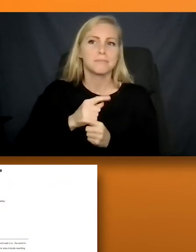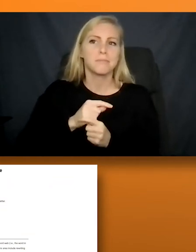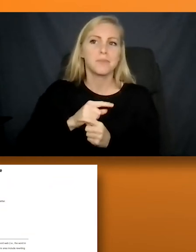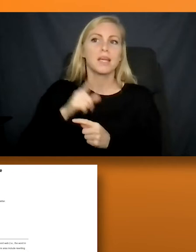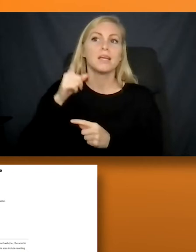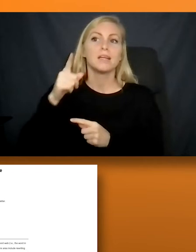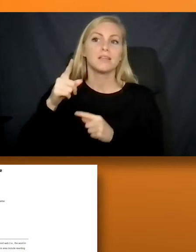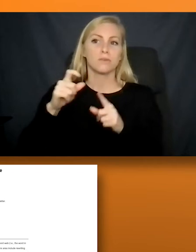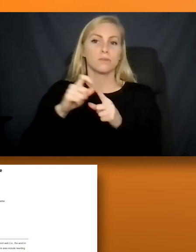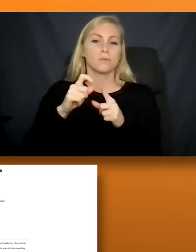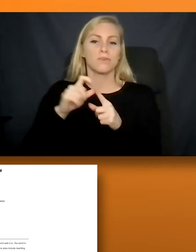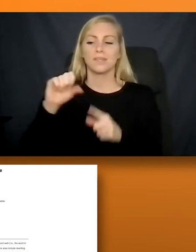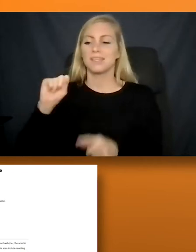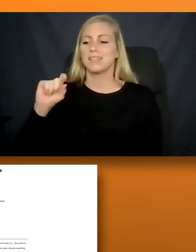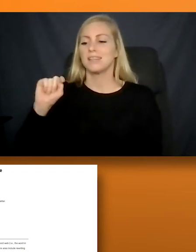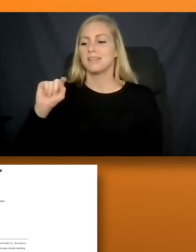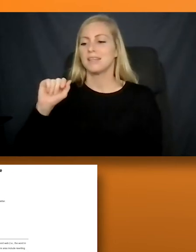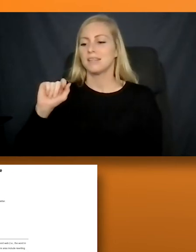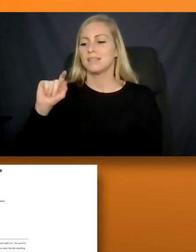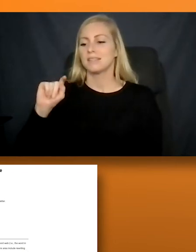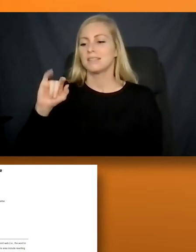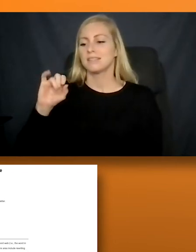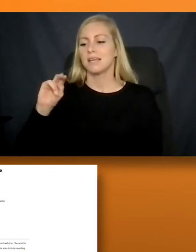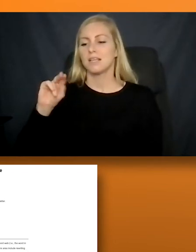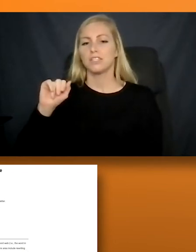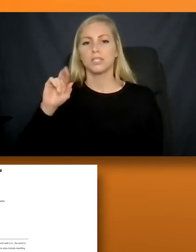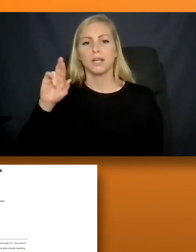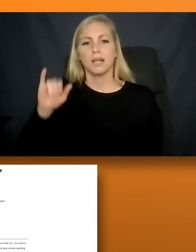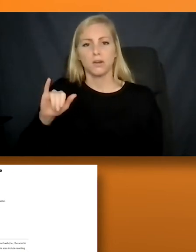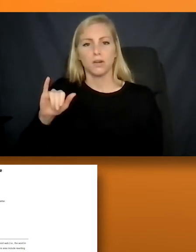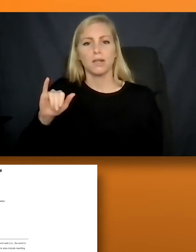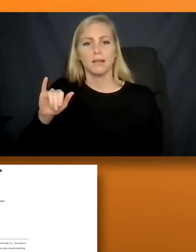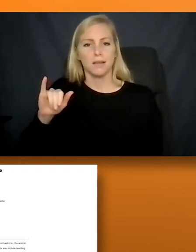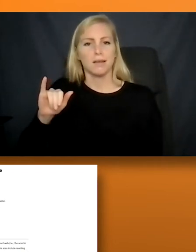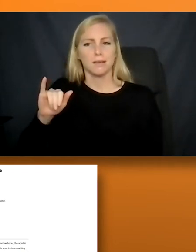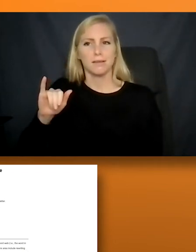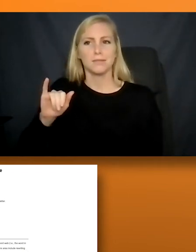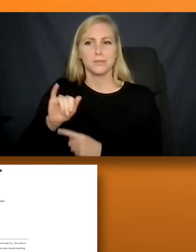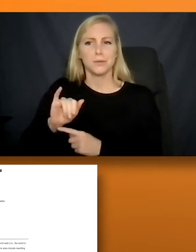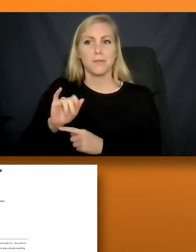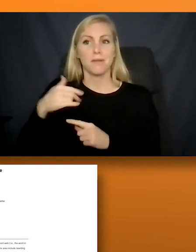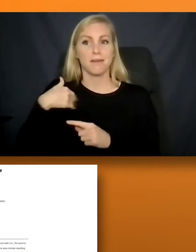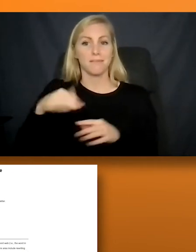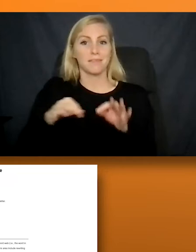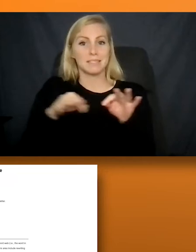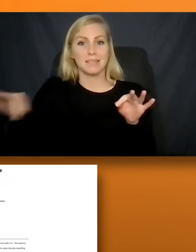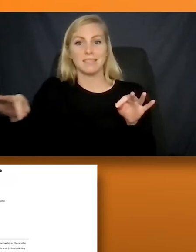So this is for the word stationary. You can see that they have a word sentence,